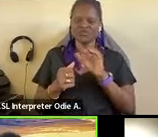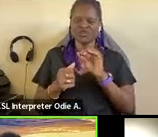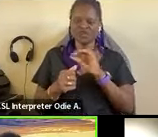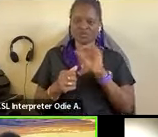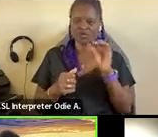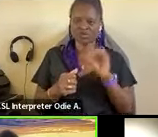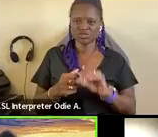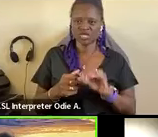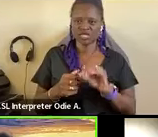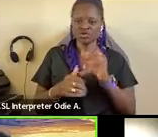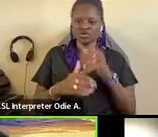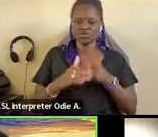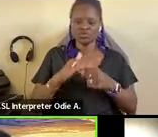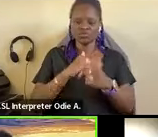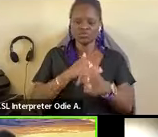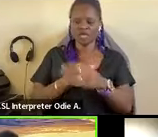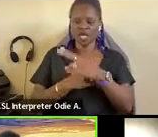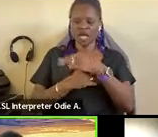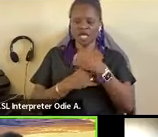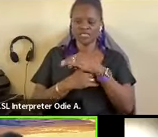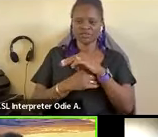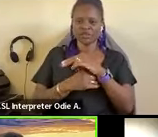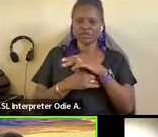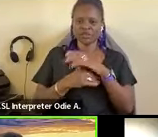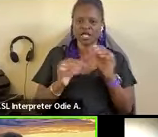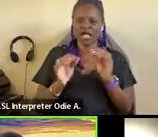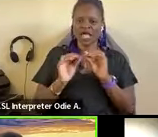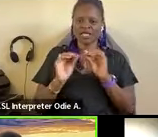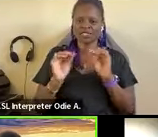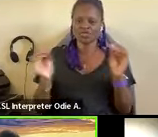hospitalized had no underlying medical conditions.